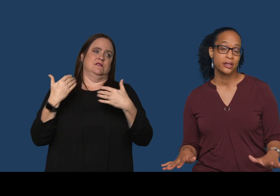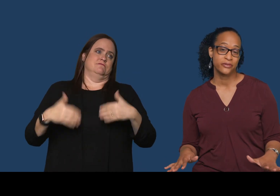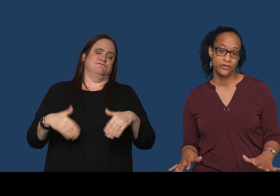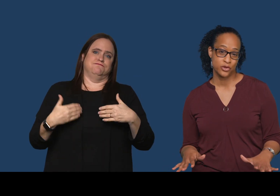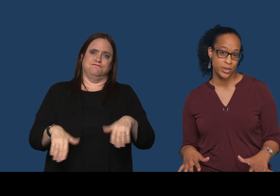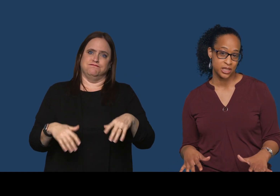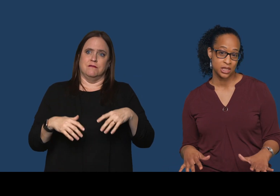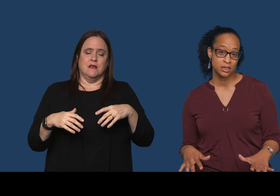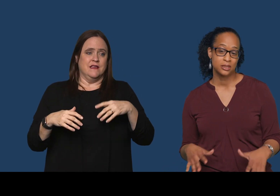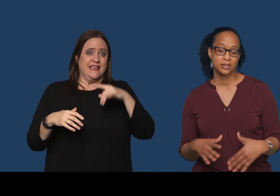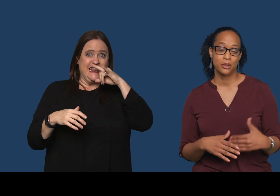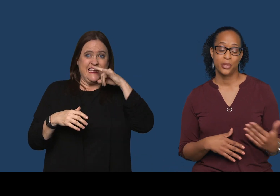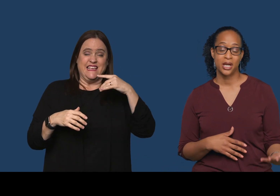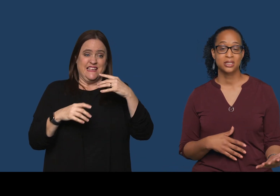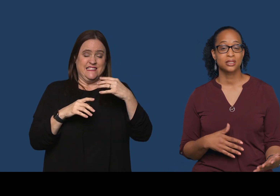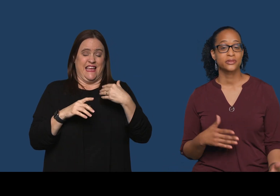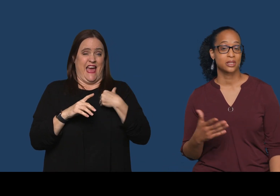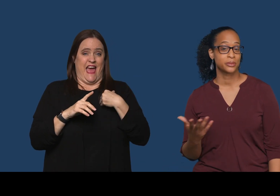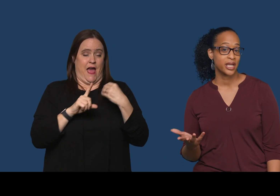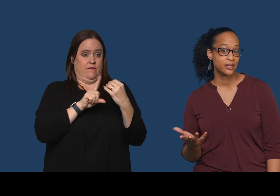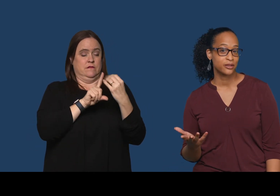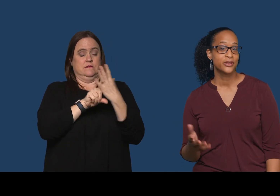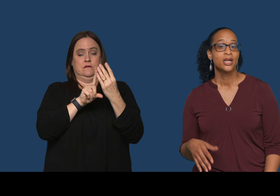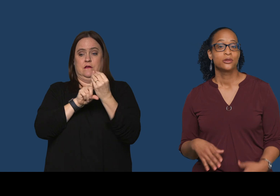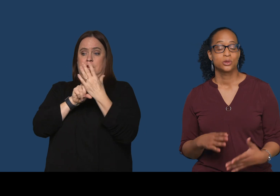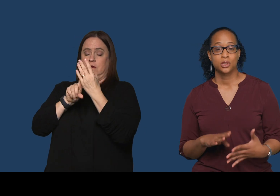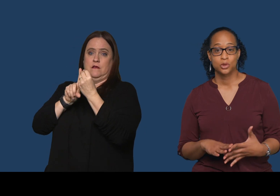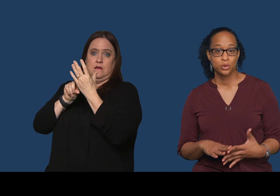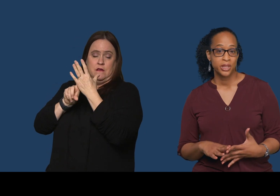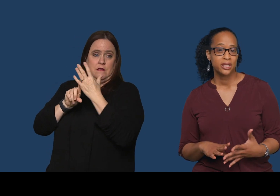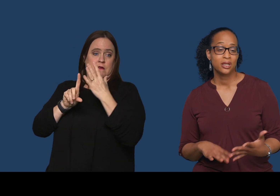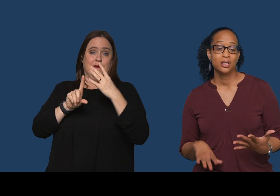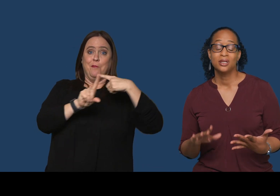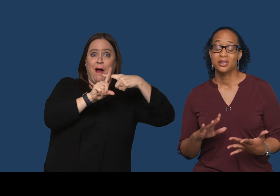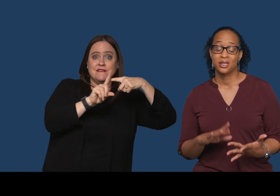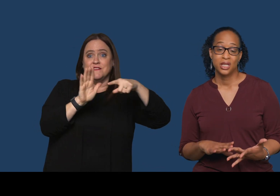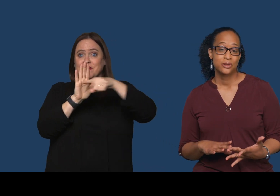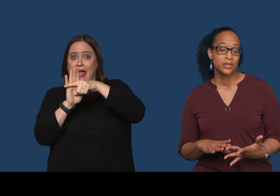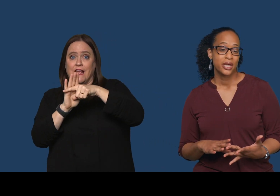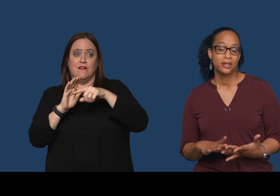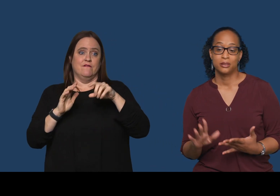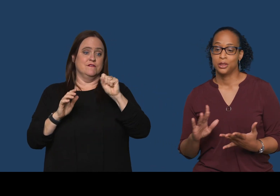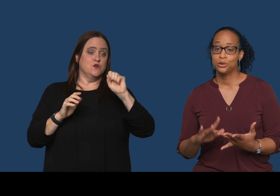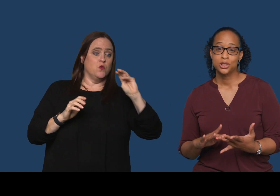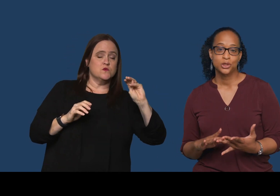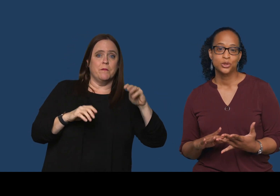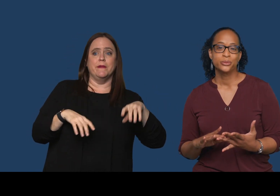of information, some positive, some negative, through social media, the internet, YouTube.